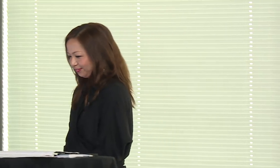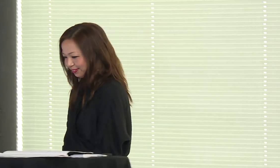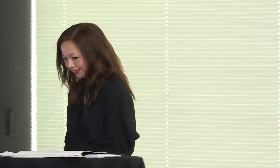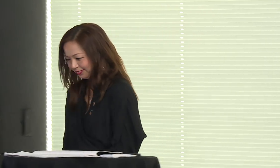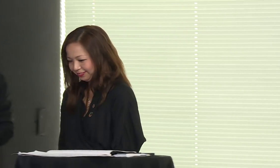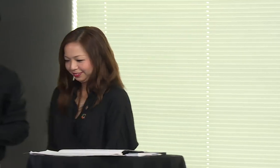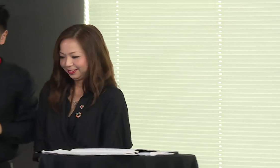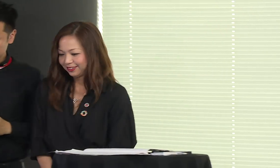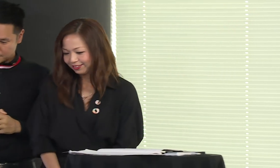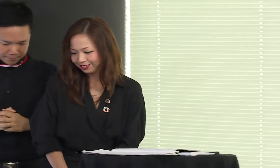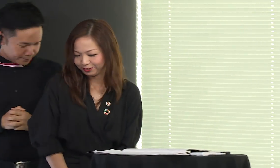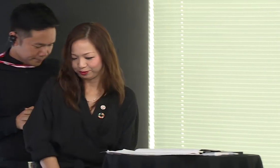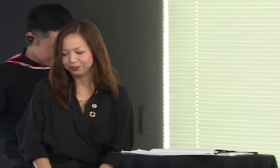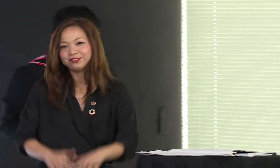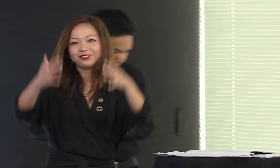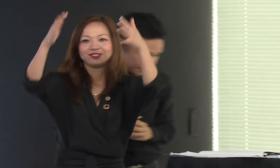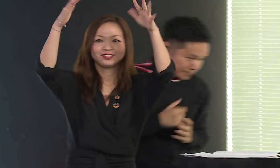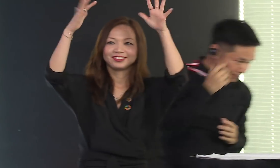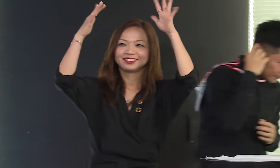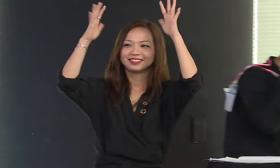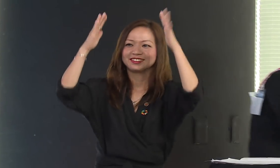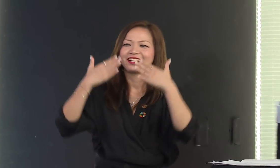proactively be be involved in decision making. Thank you very much.